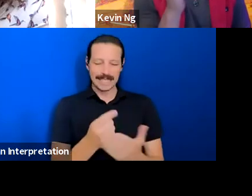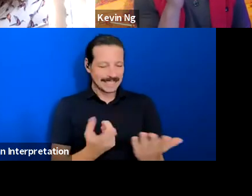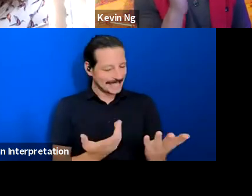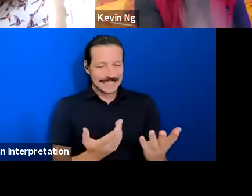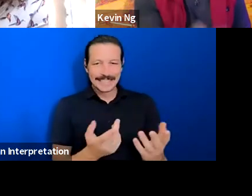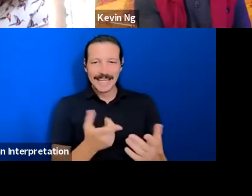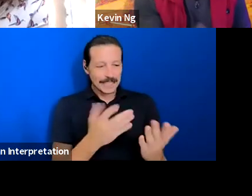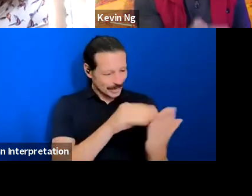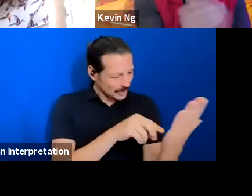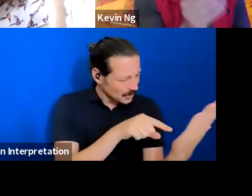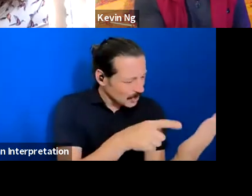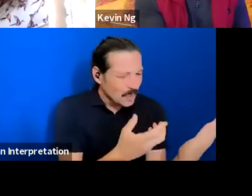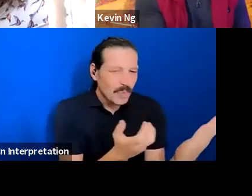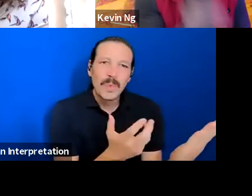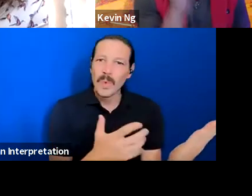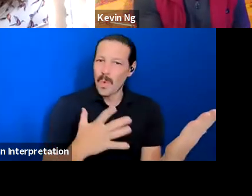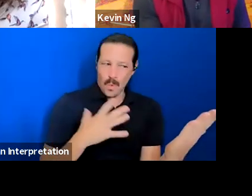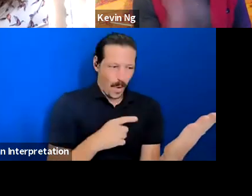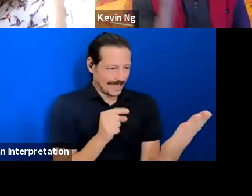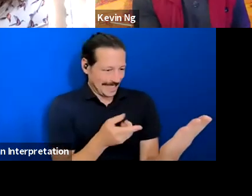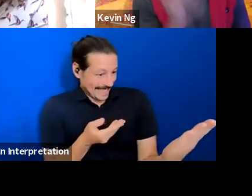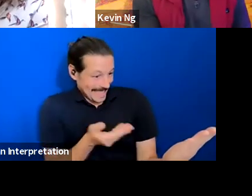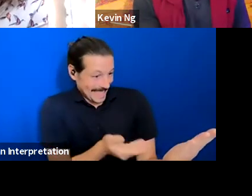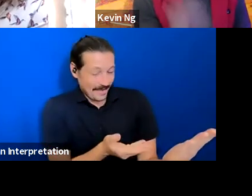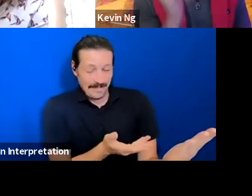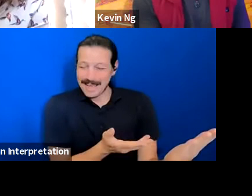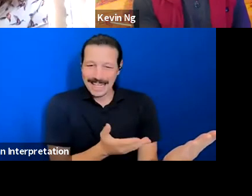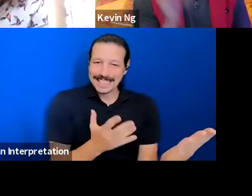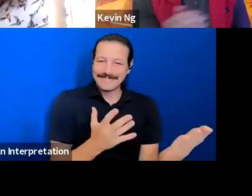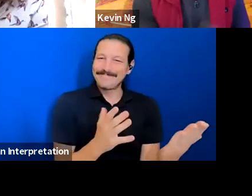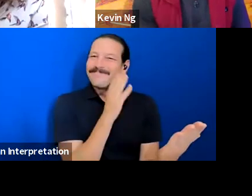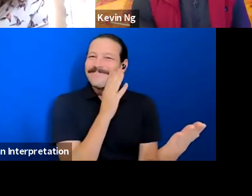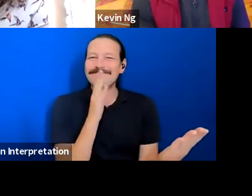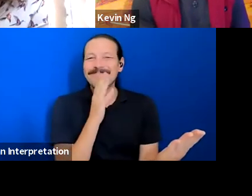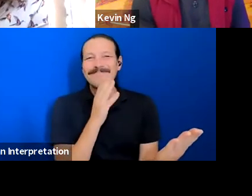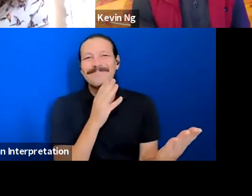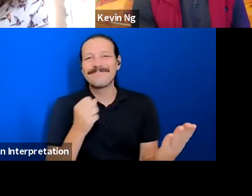this, like you spend a lot of time like closely almost yelling at the screen wanting them to